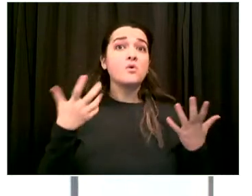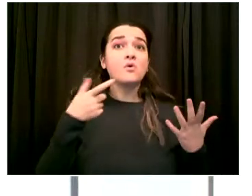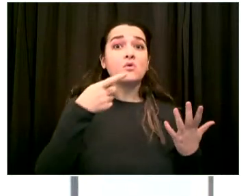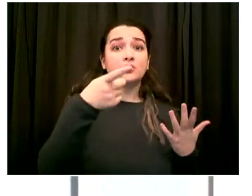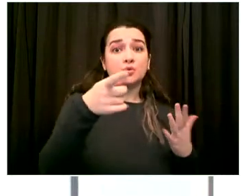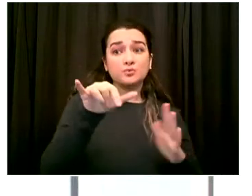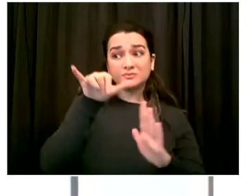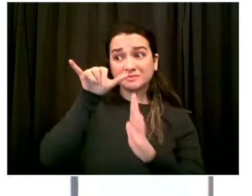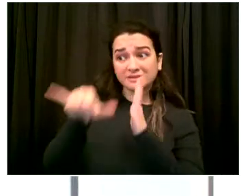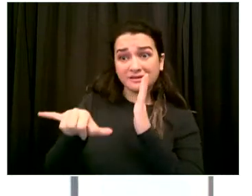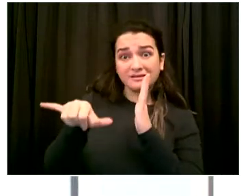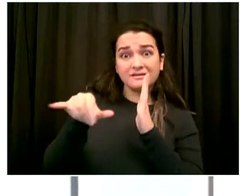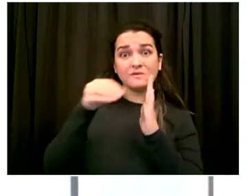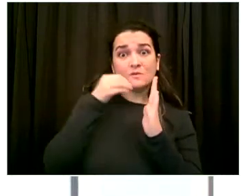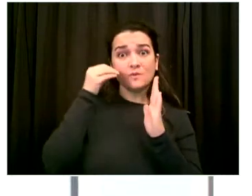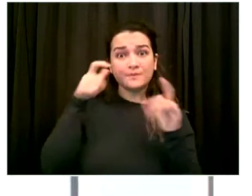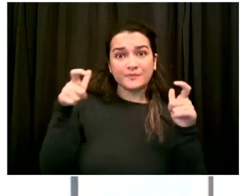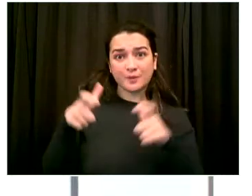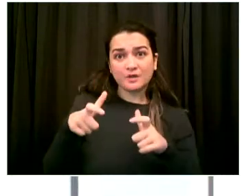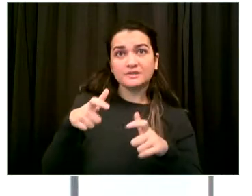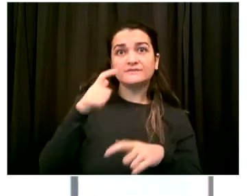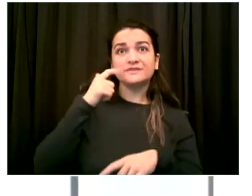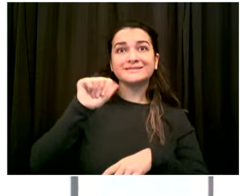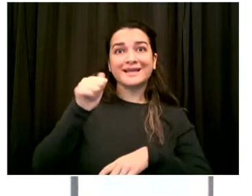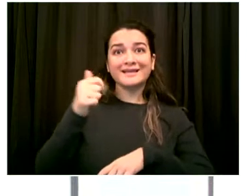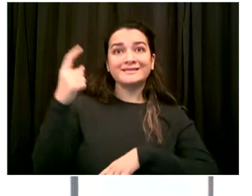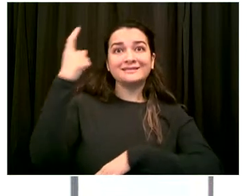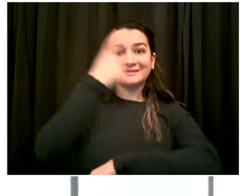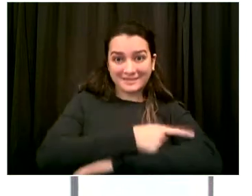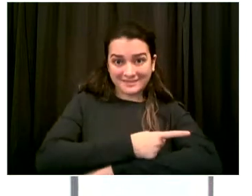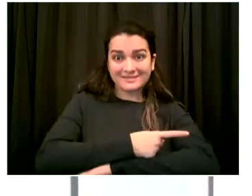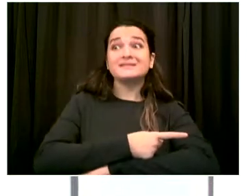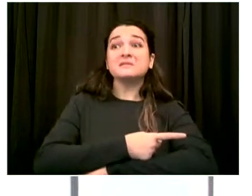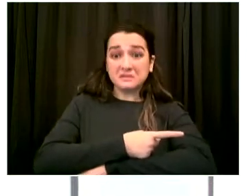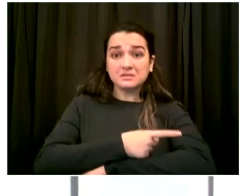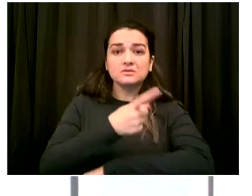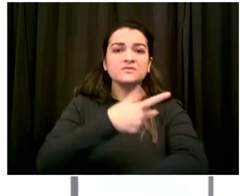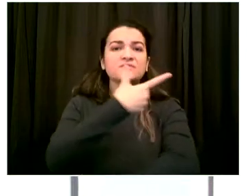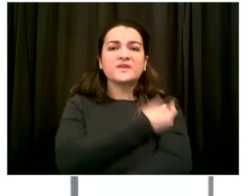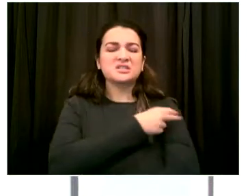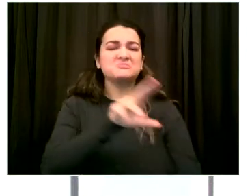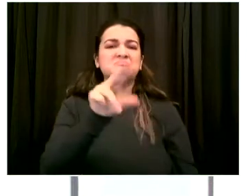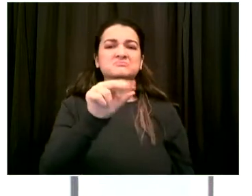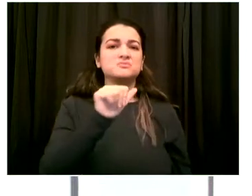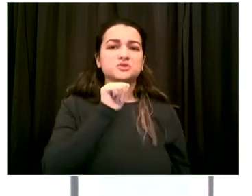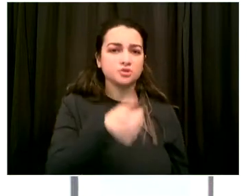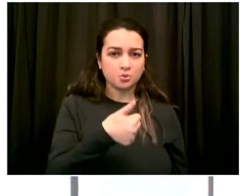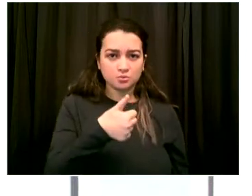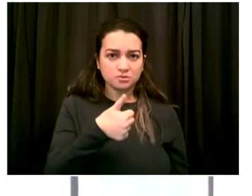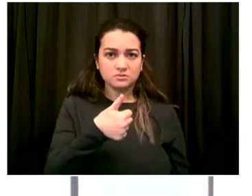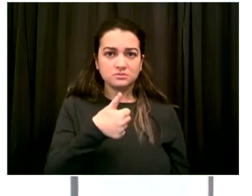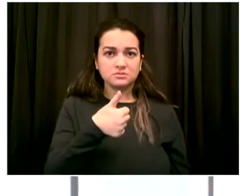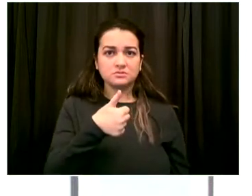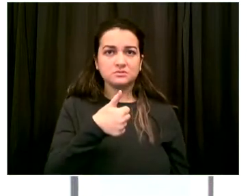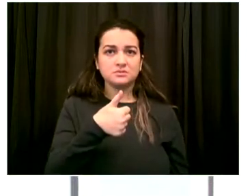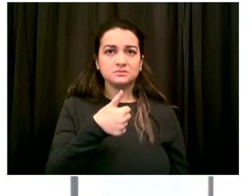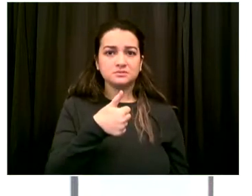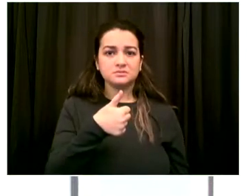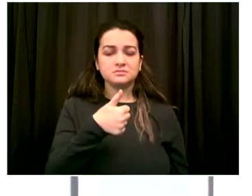ISOLATION. THAT IS VERY IMPORTANT THAT IS A PERIOD EWHRRE WE E E ARNOT